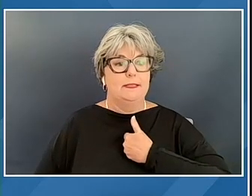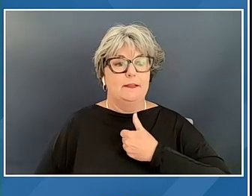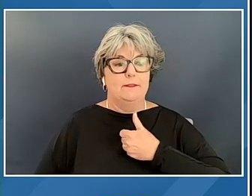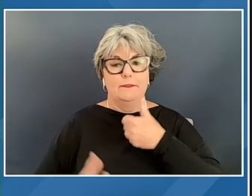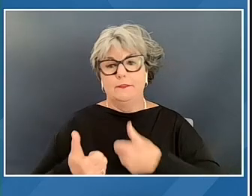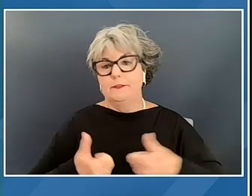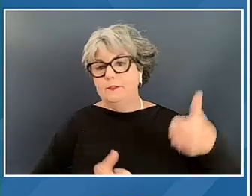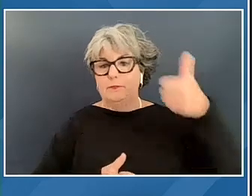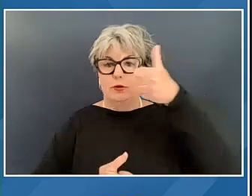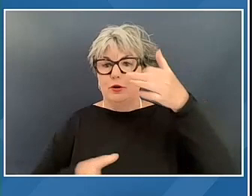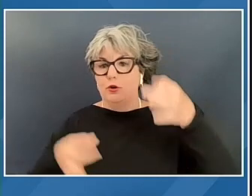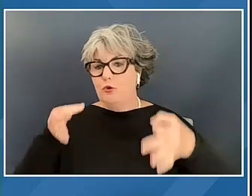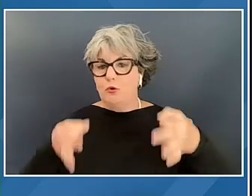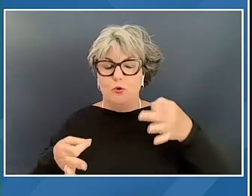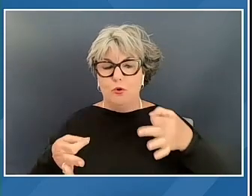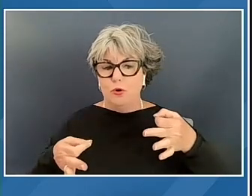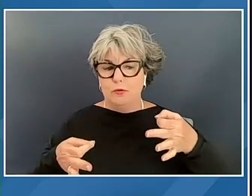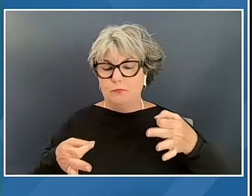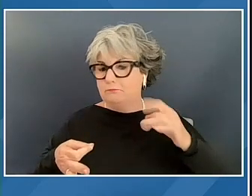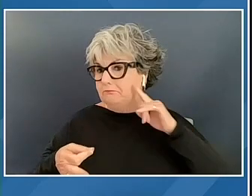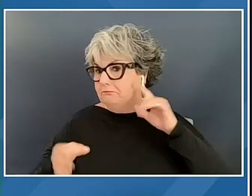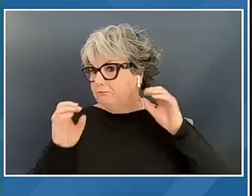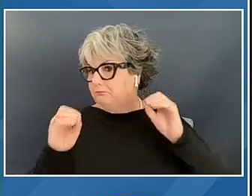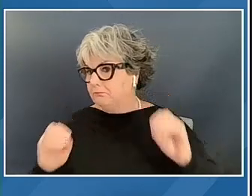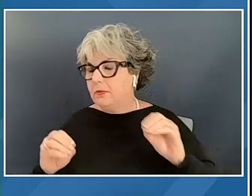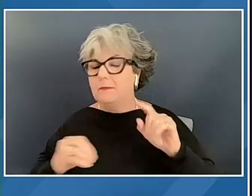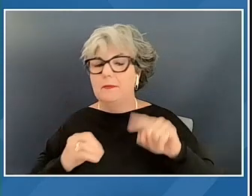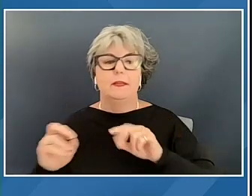receive communications besides getting ready to return to repayment.